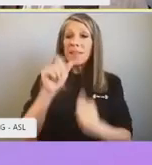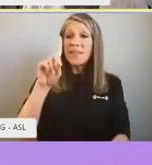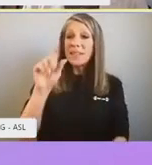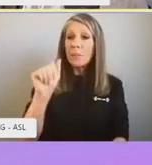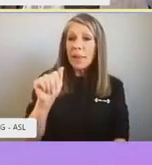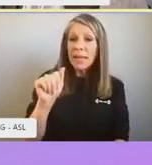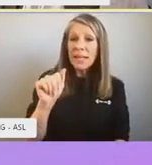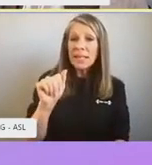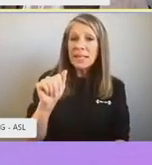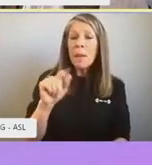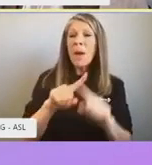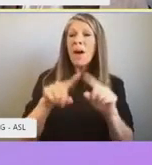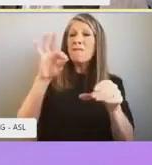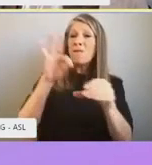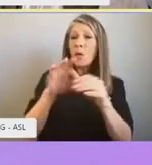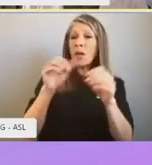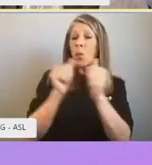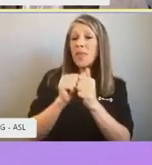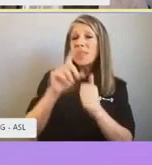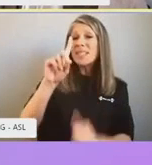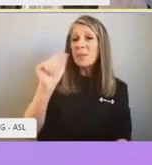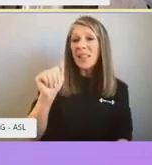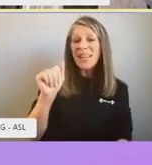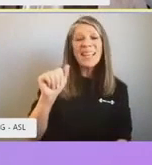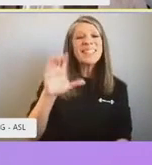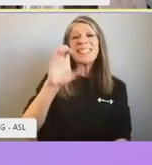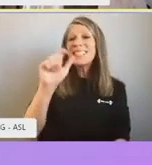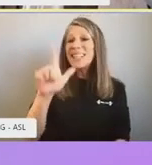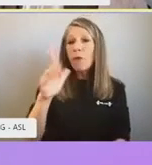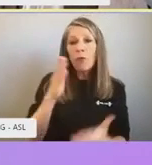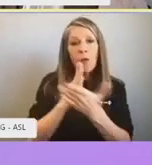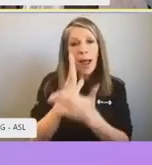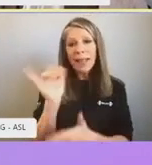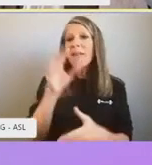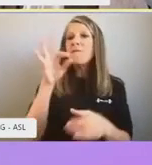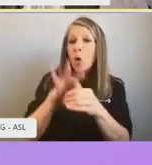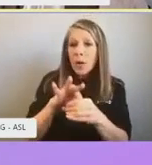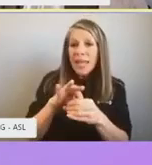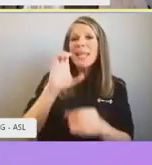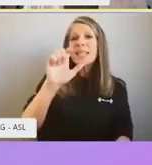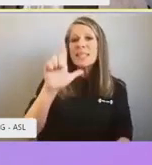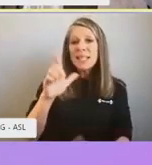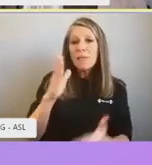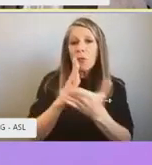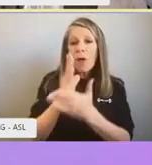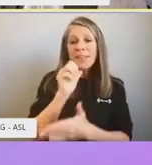need assistance with, or all the terrible things people say about people with disabilities and really start